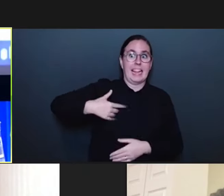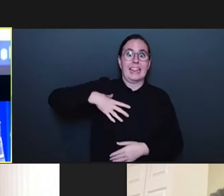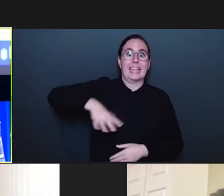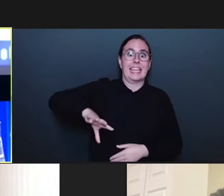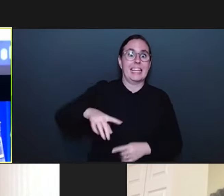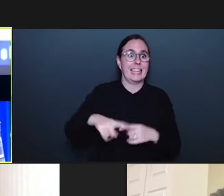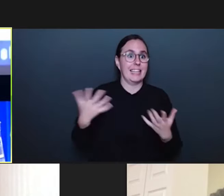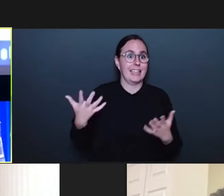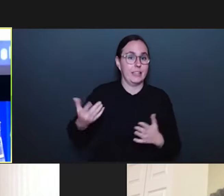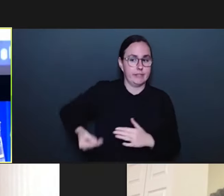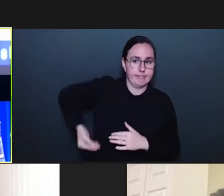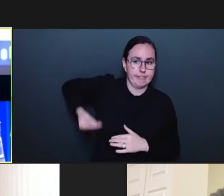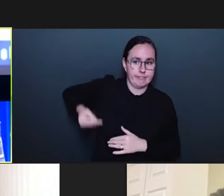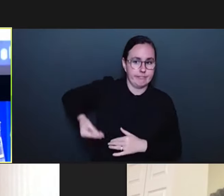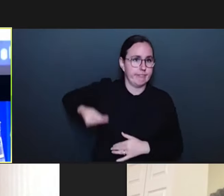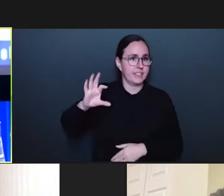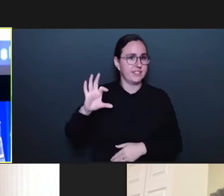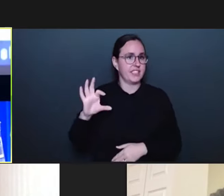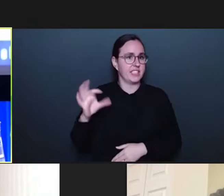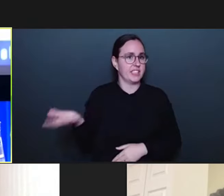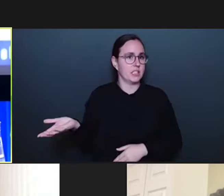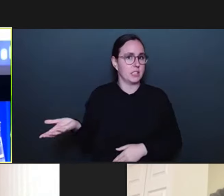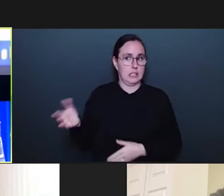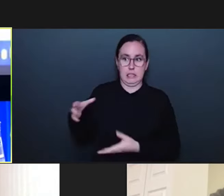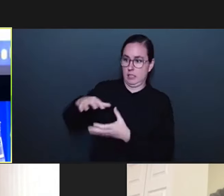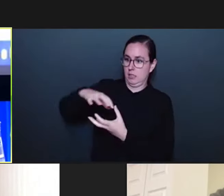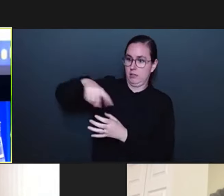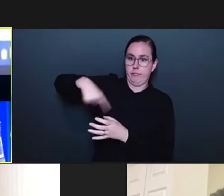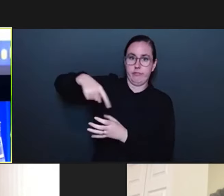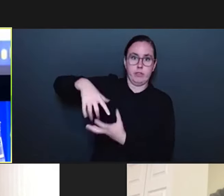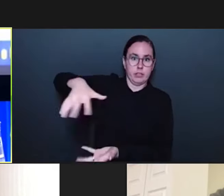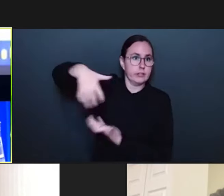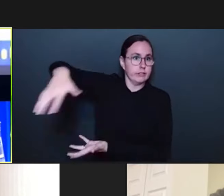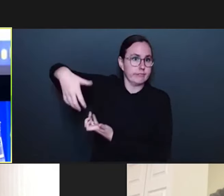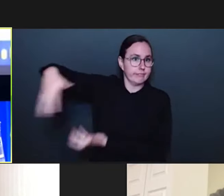the COVID-19 pandemic, this one resource, for whatever reason, was seen to be scarce